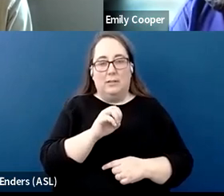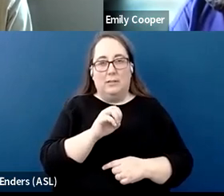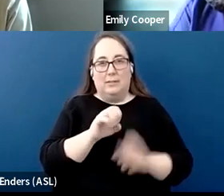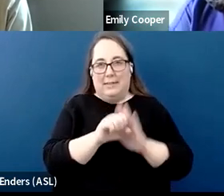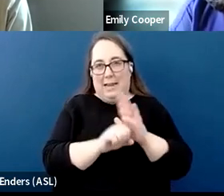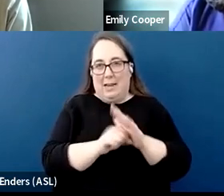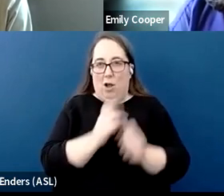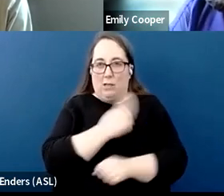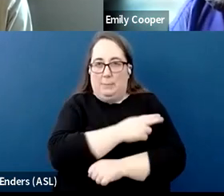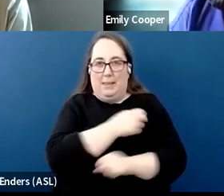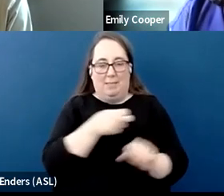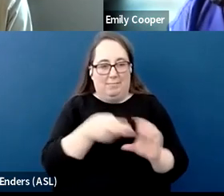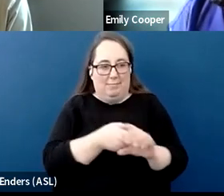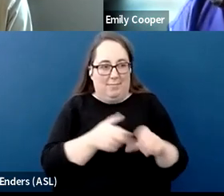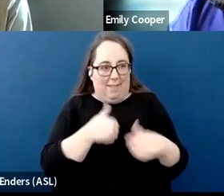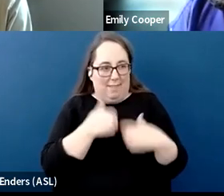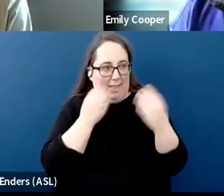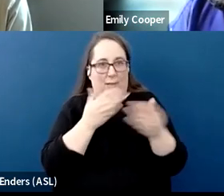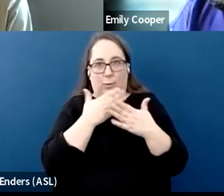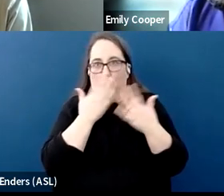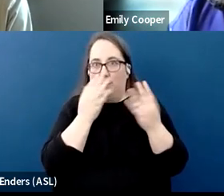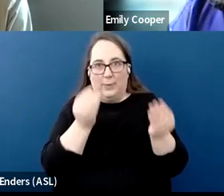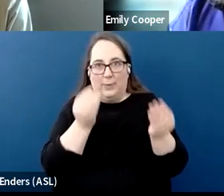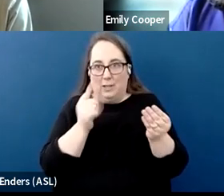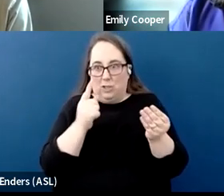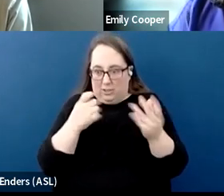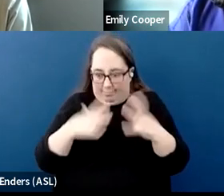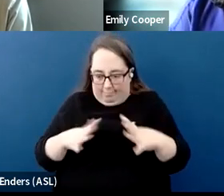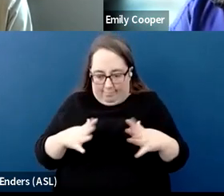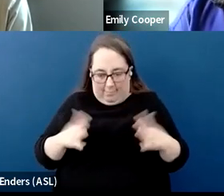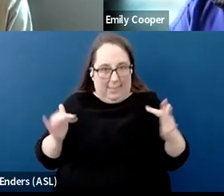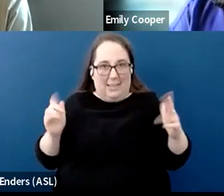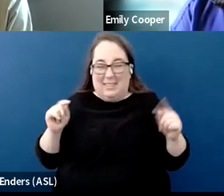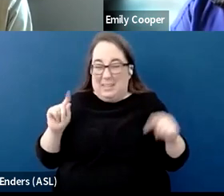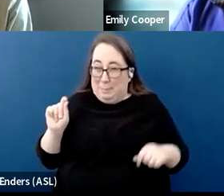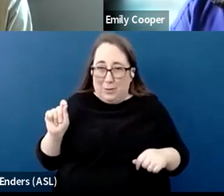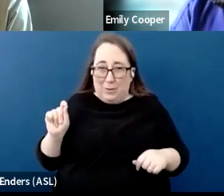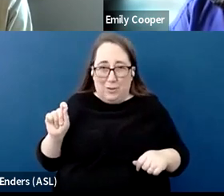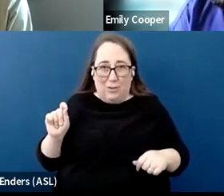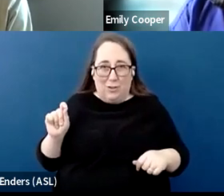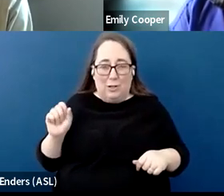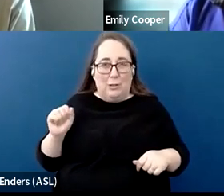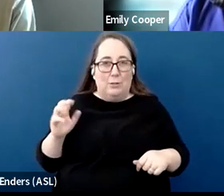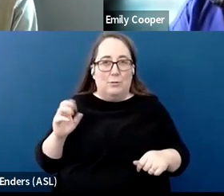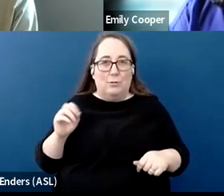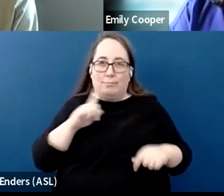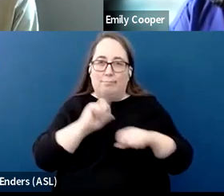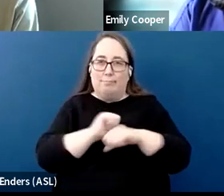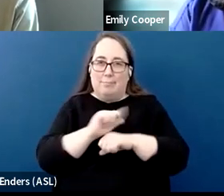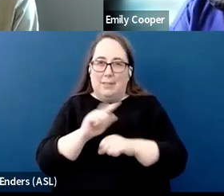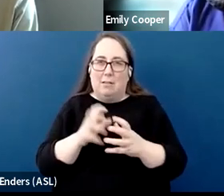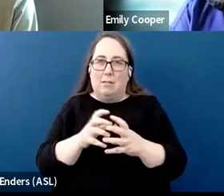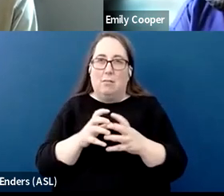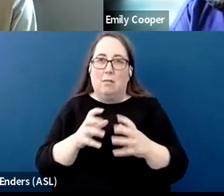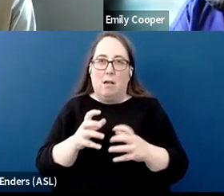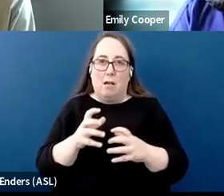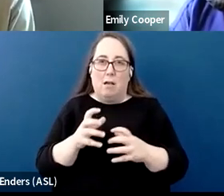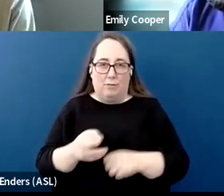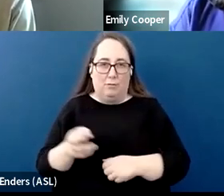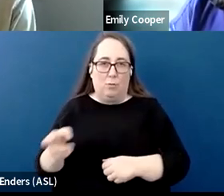rate together federal funding with FTA section 53, 10 and 5311 funds